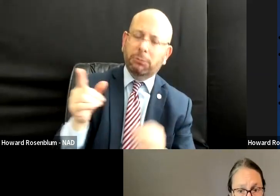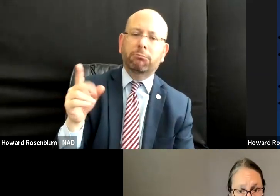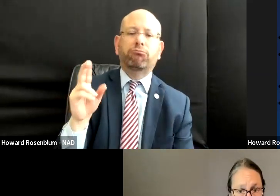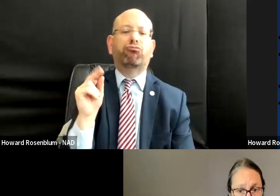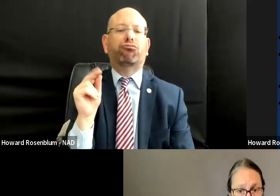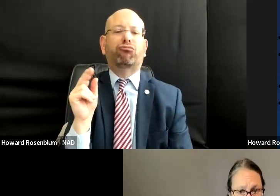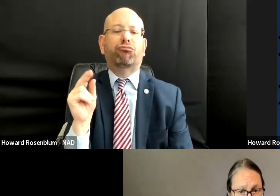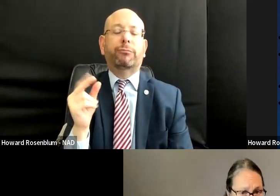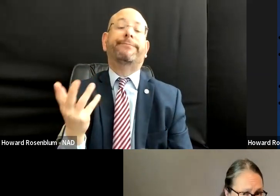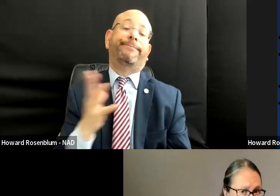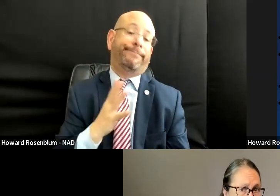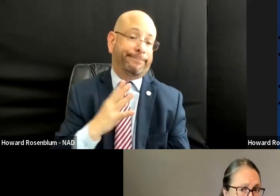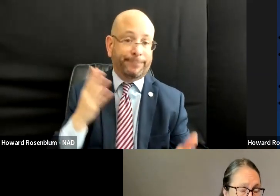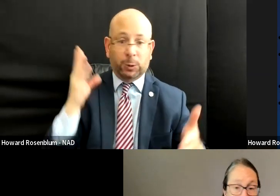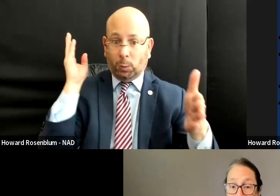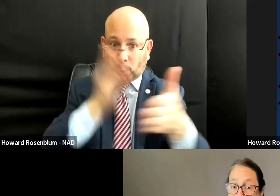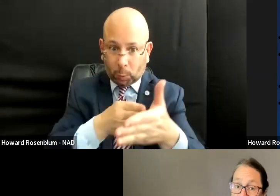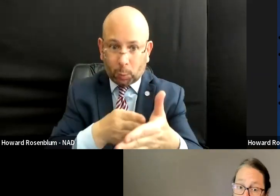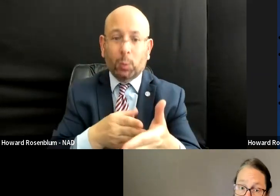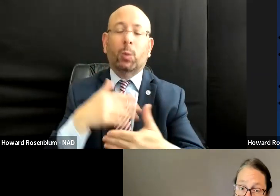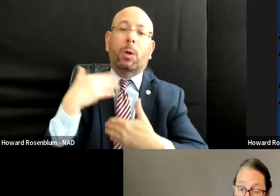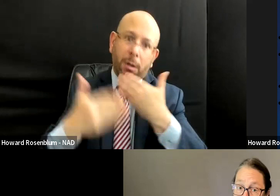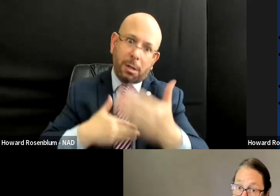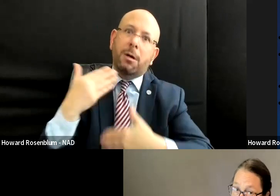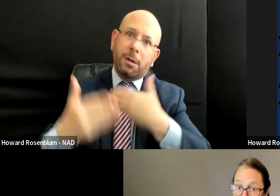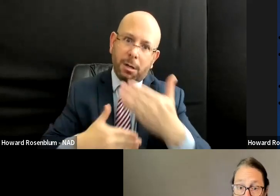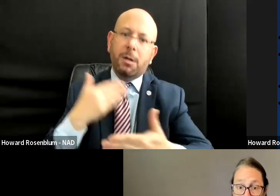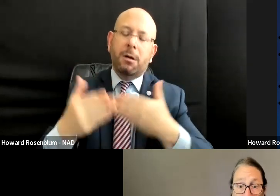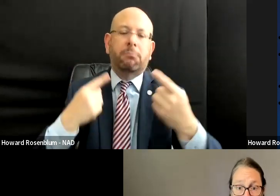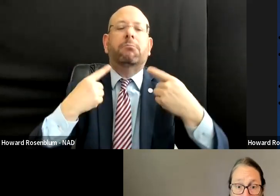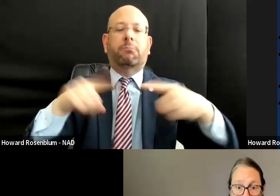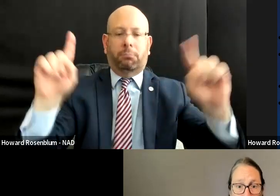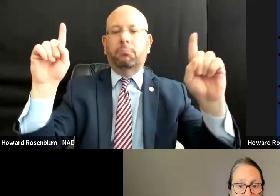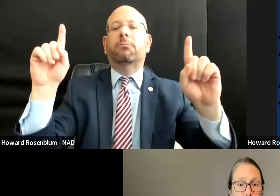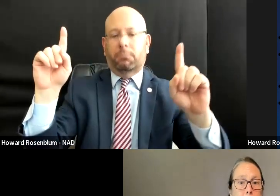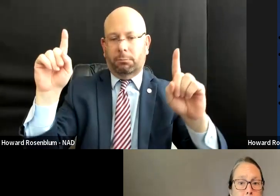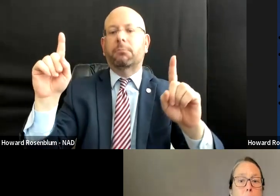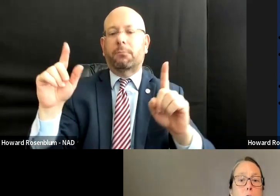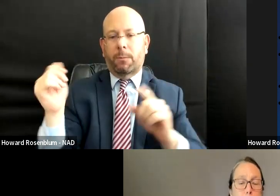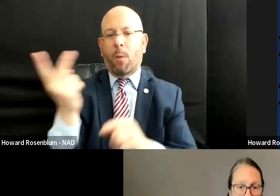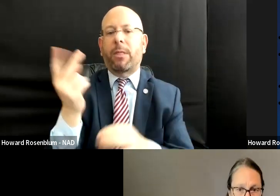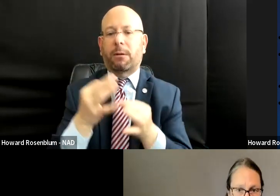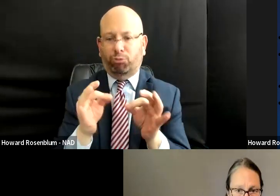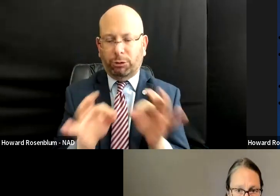students and anybody who wanted to watch available content had no access so we contacted